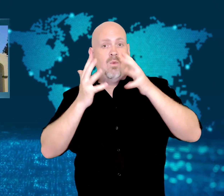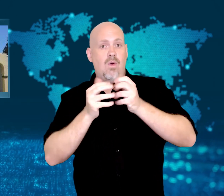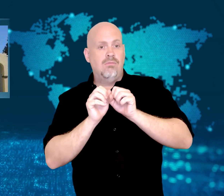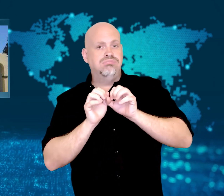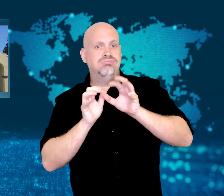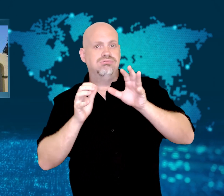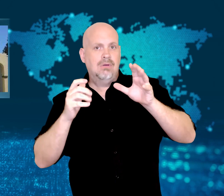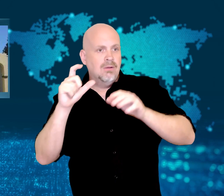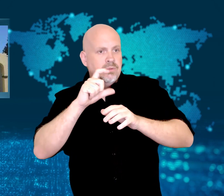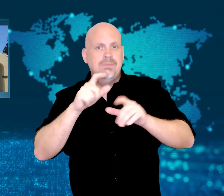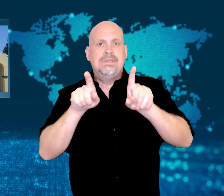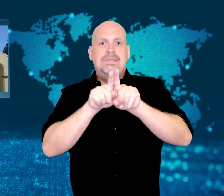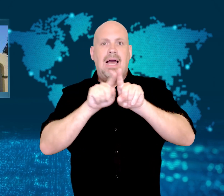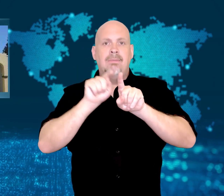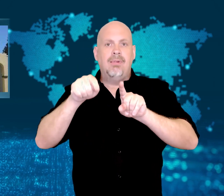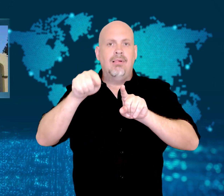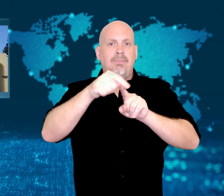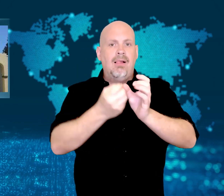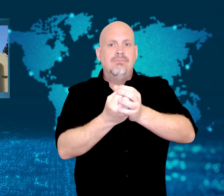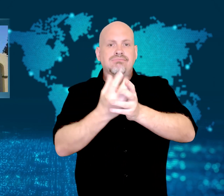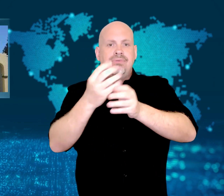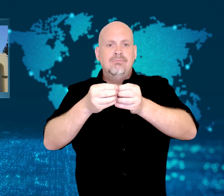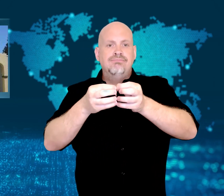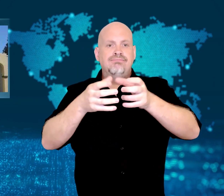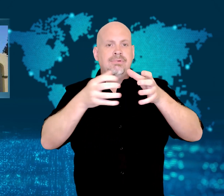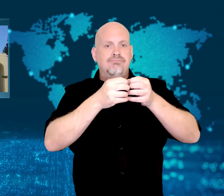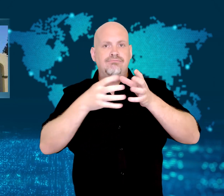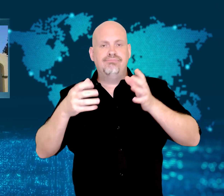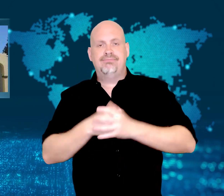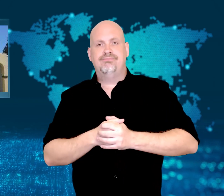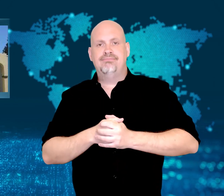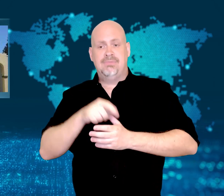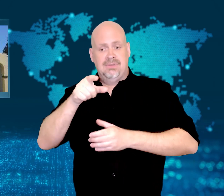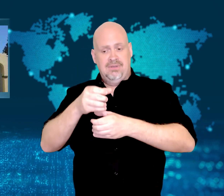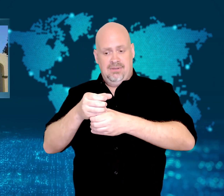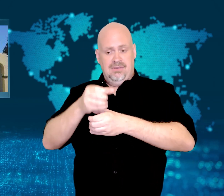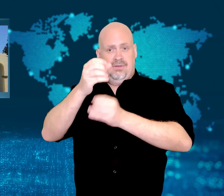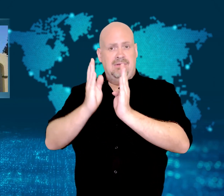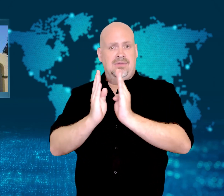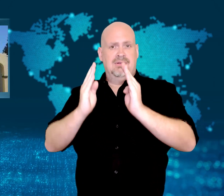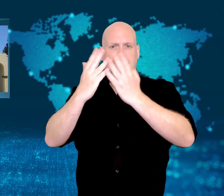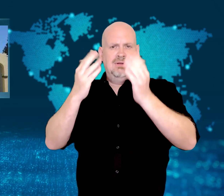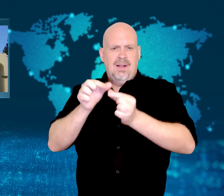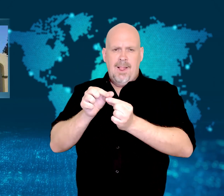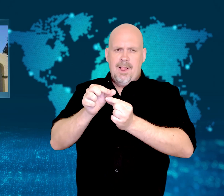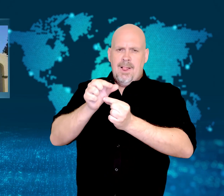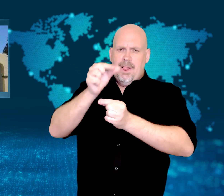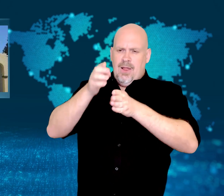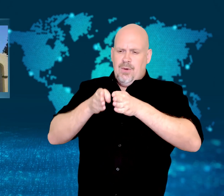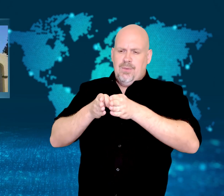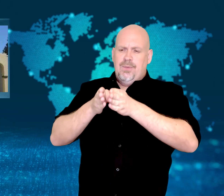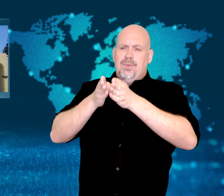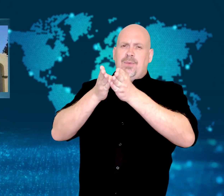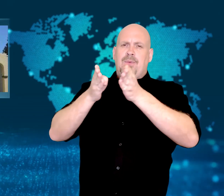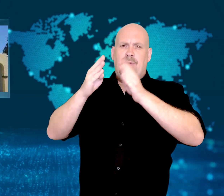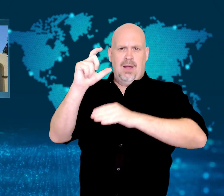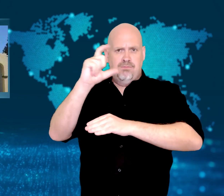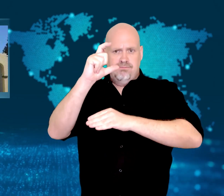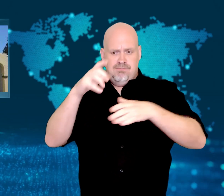A minaret is a tall, thin tower and balcony attached to a mosque.